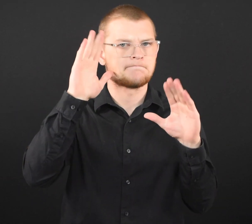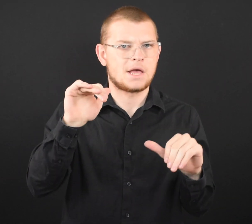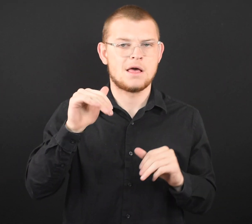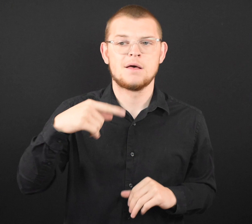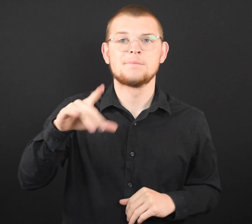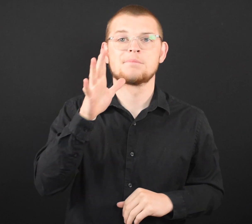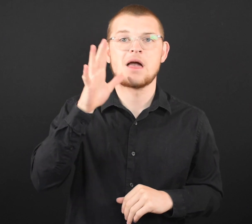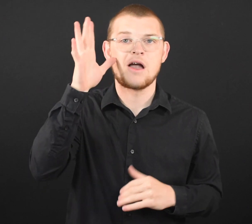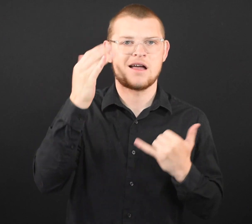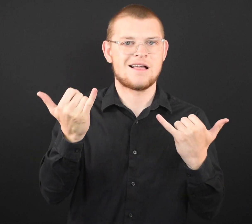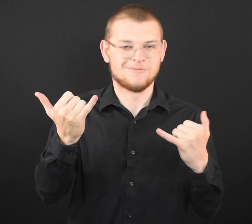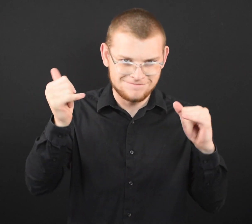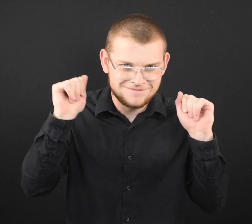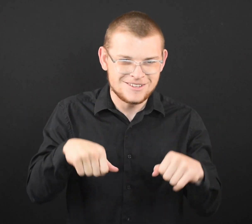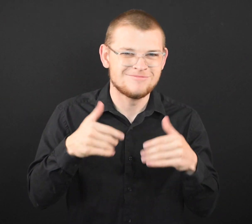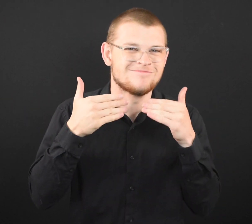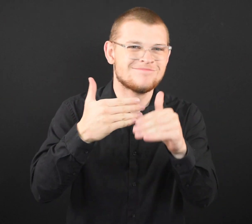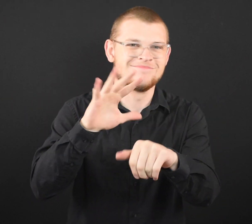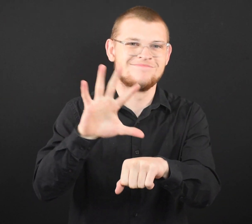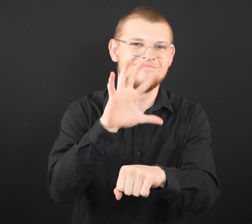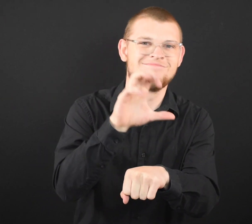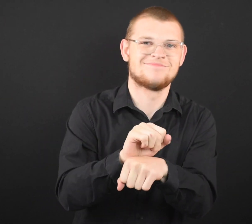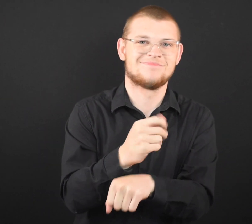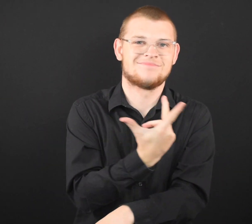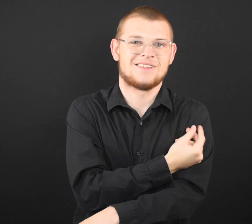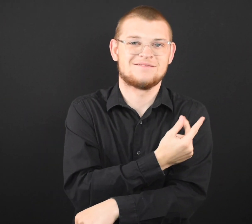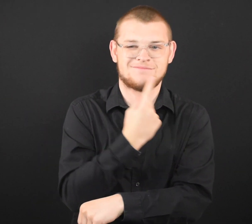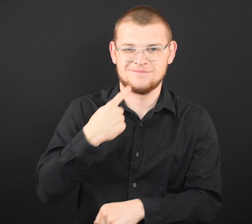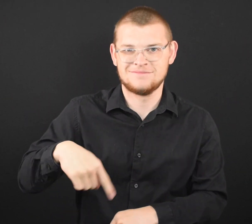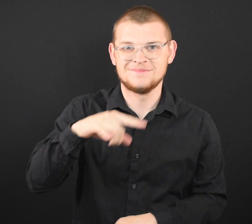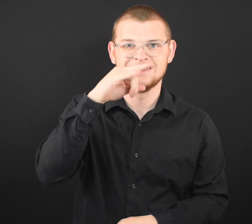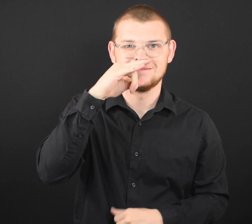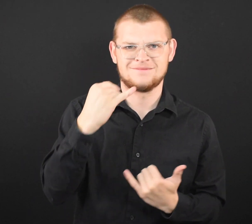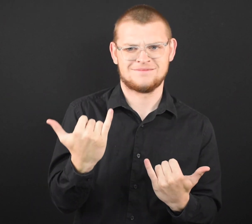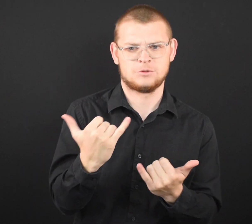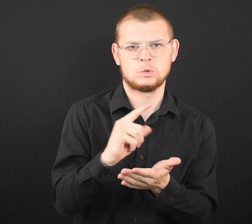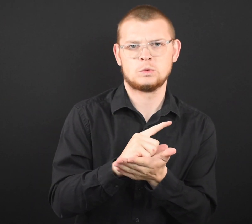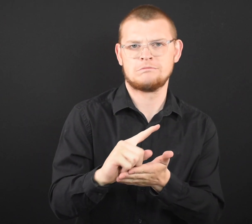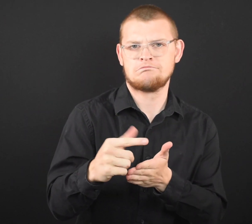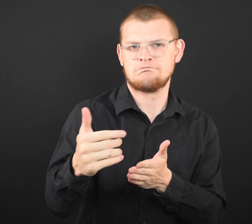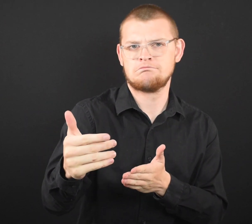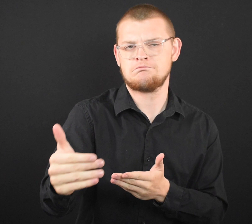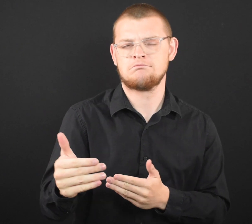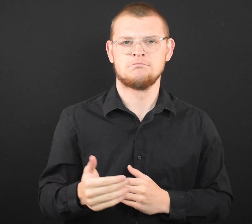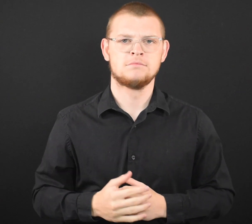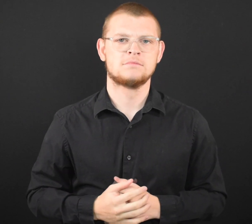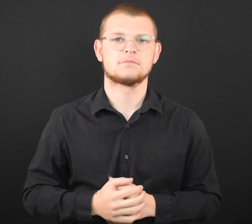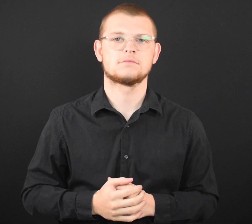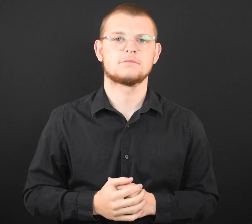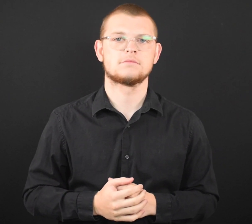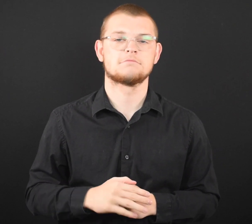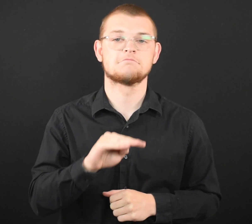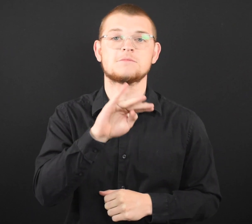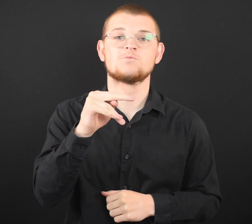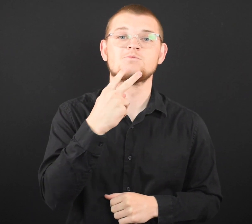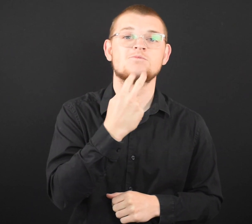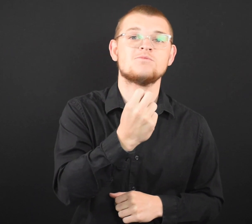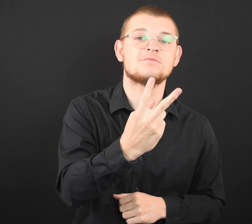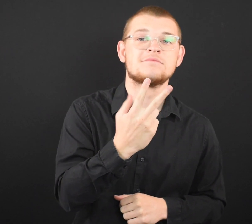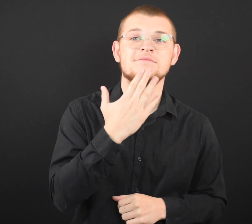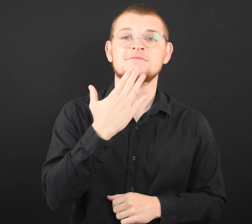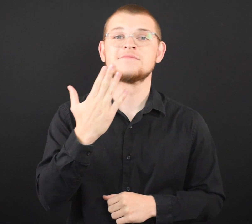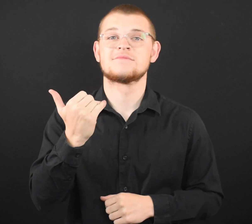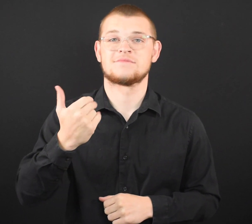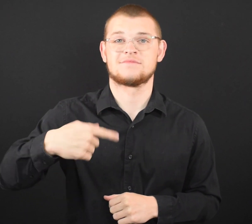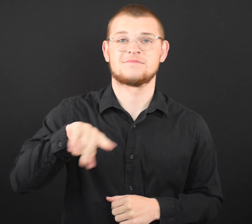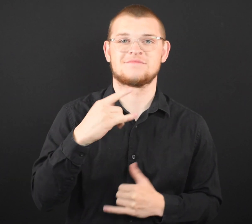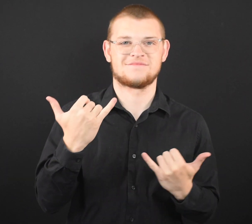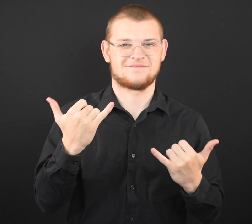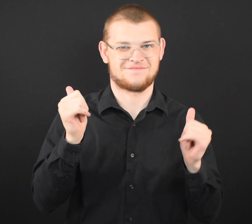appointments for vaccinations later this week. ● Minnesotans 12-15 years old should be able